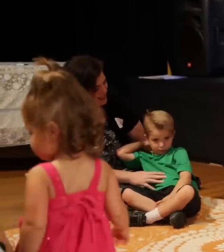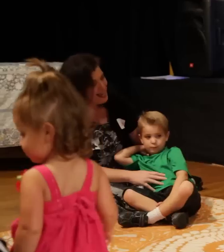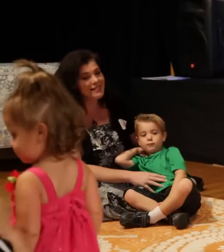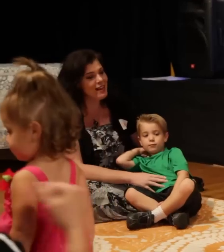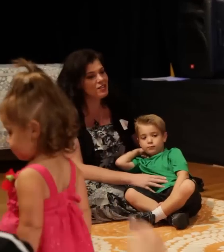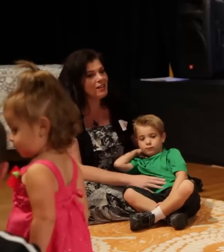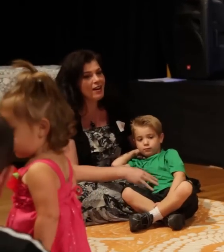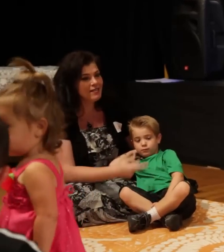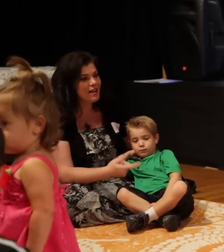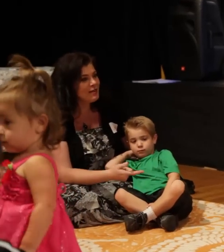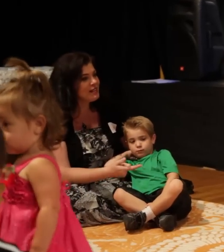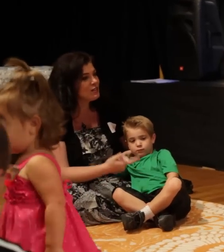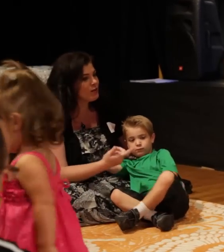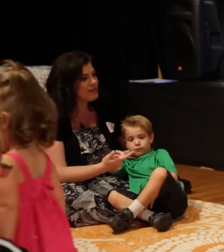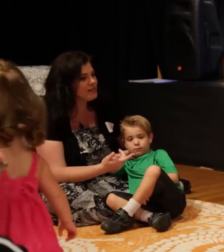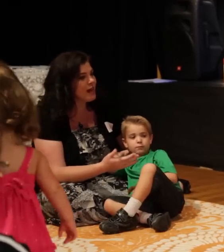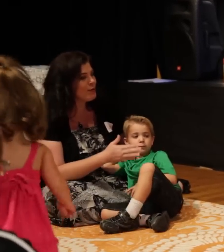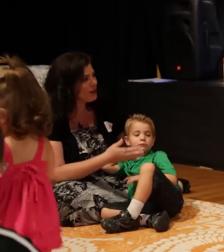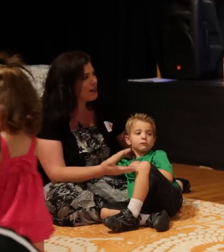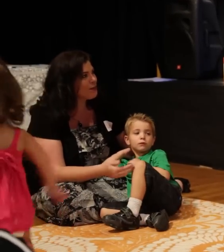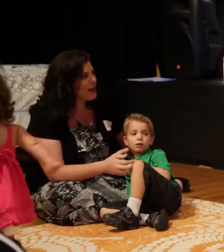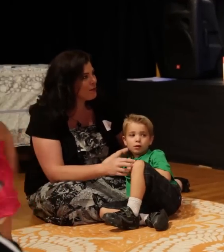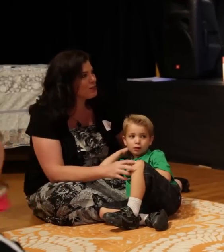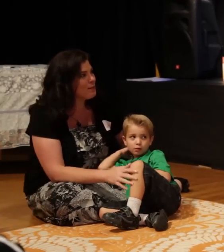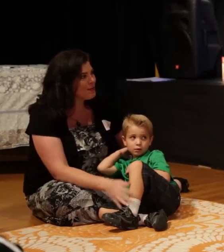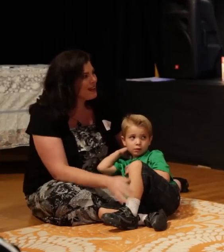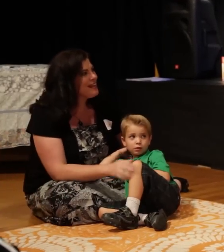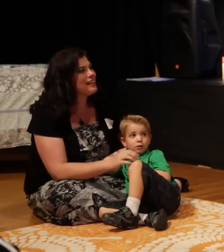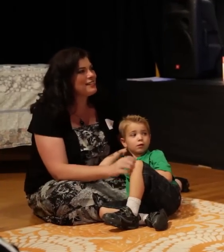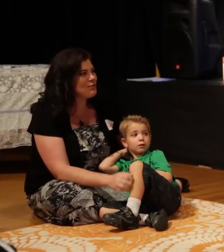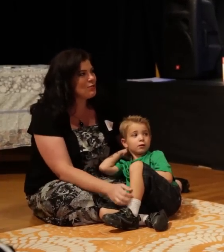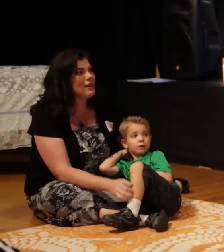Yes. Lincoln has actually done a lot of signing, so I'm kind of brushing up. Good!